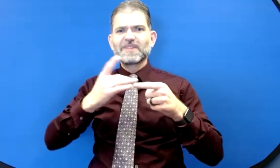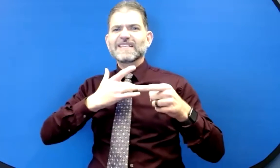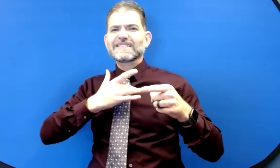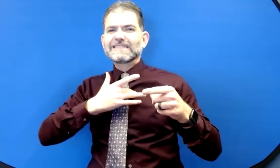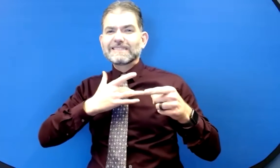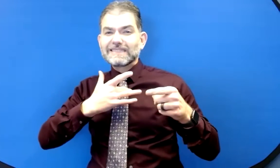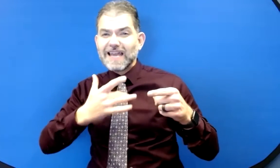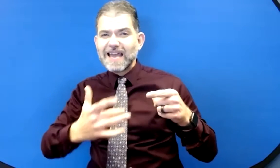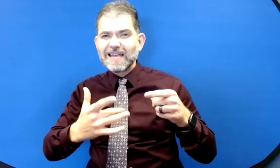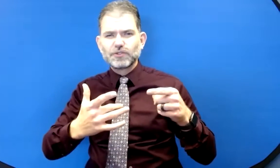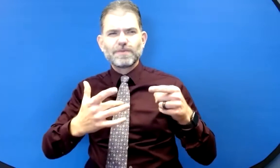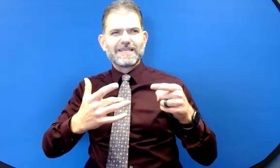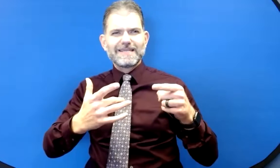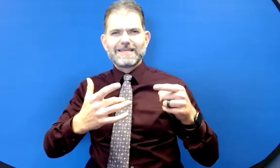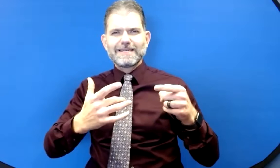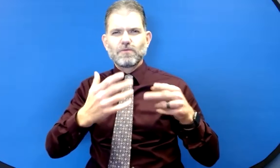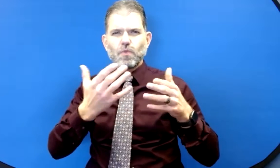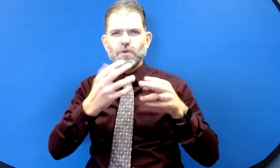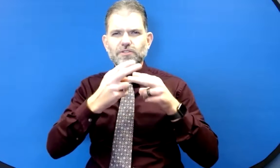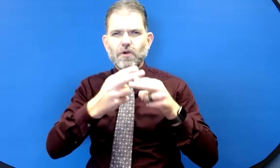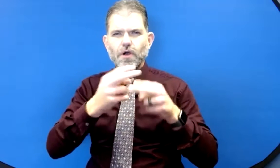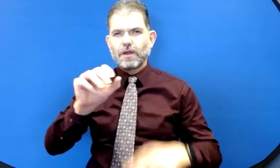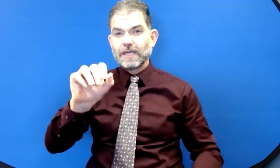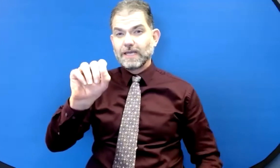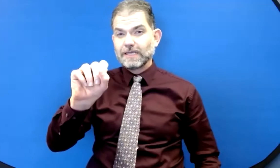ASL Interpreter: So these ASL Interpreter: cause vascular dementia.